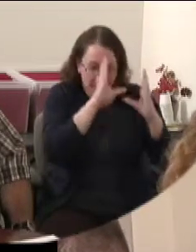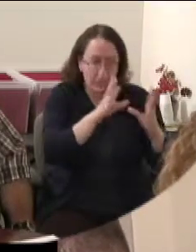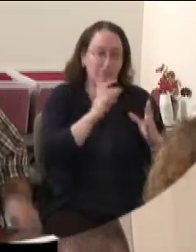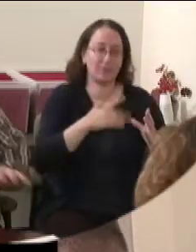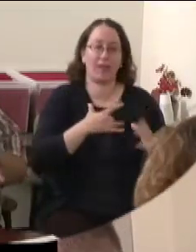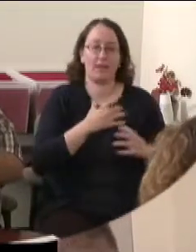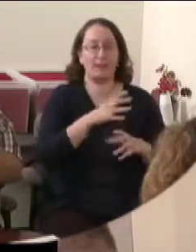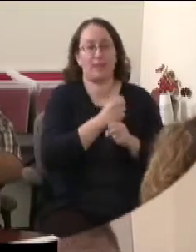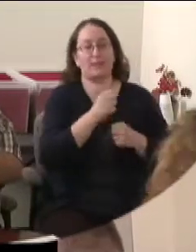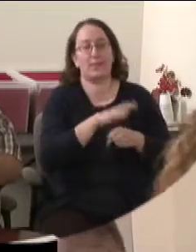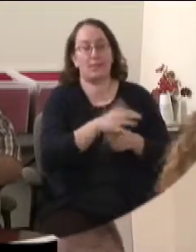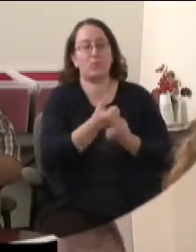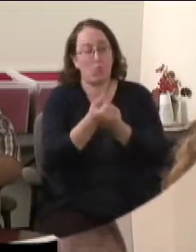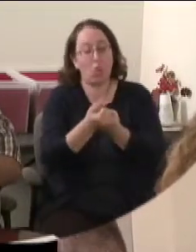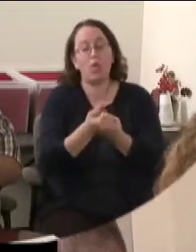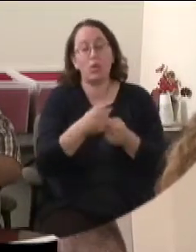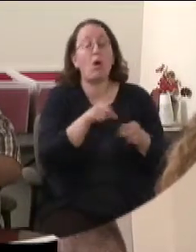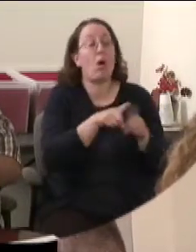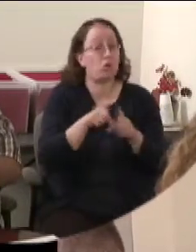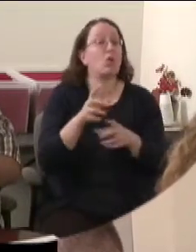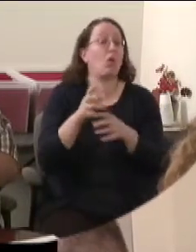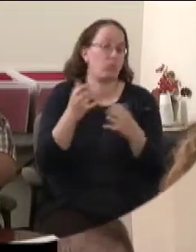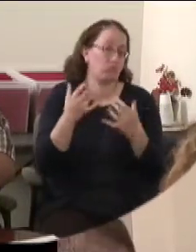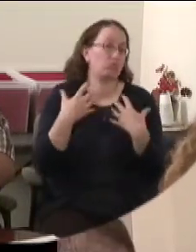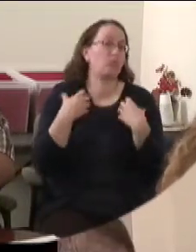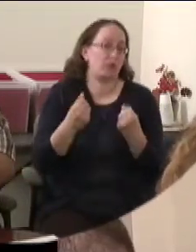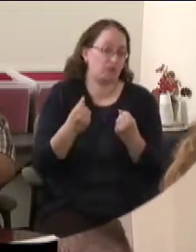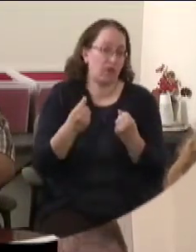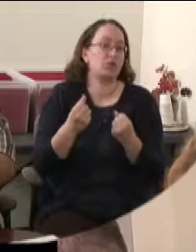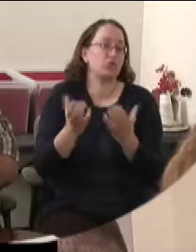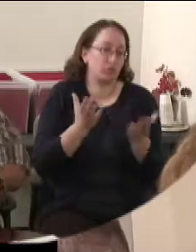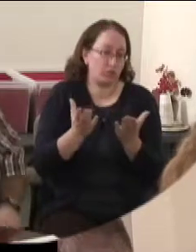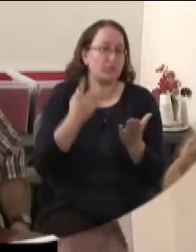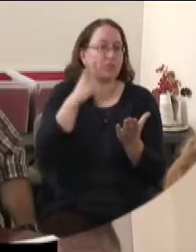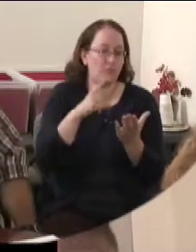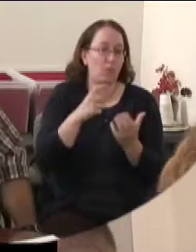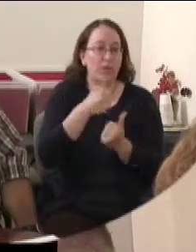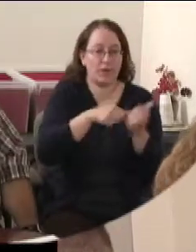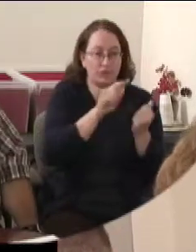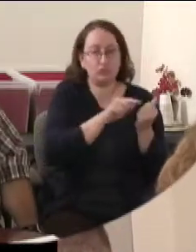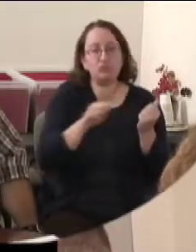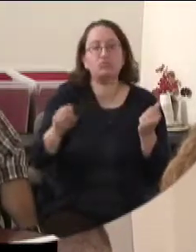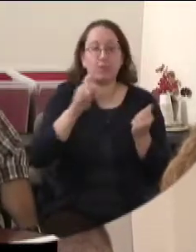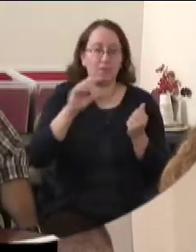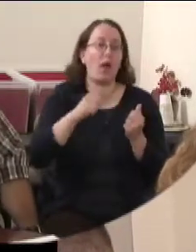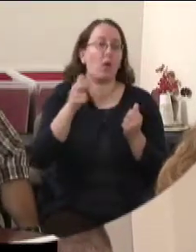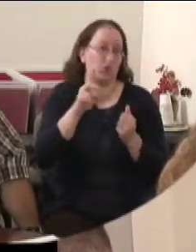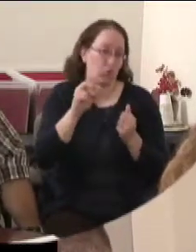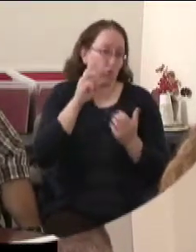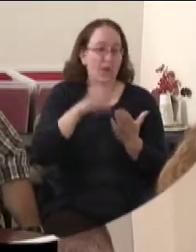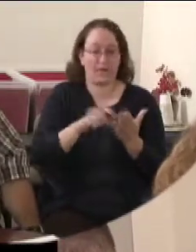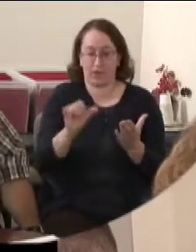Steven: And she is receiving the restoration services for each other disorders that we identified.